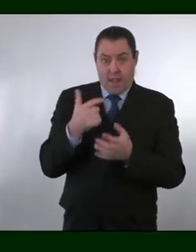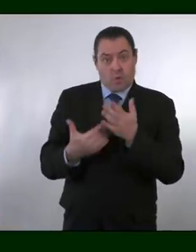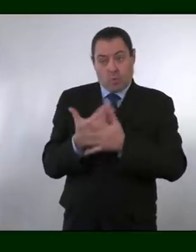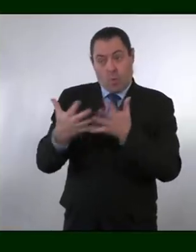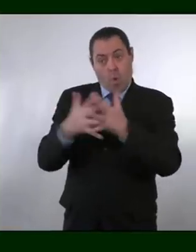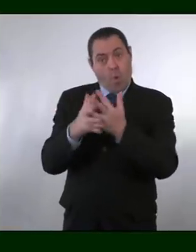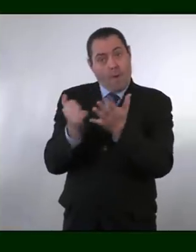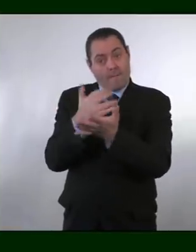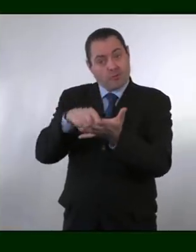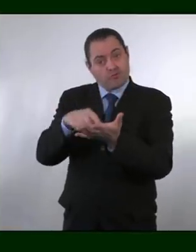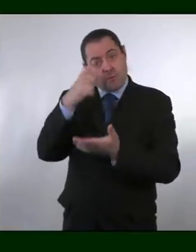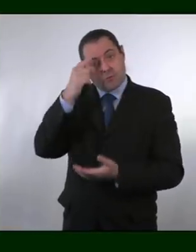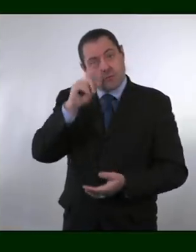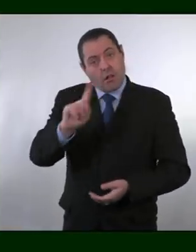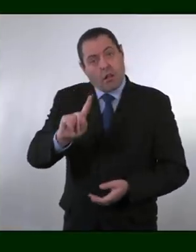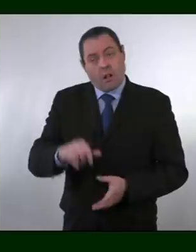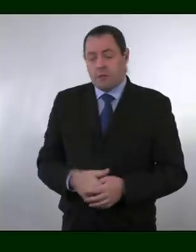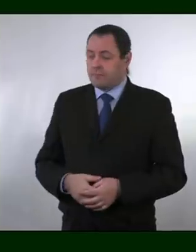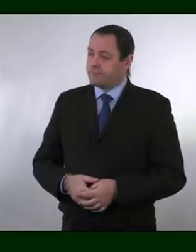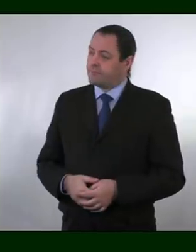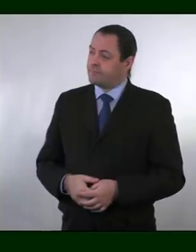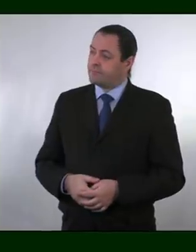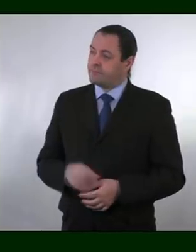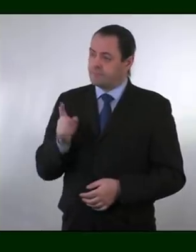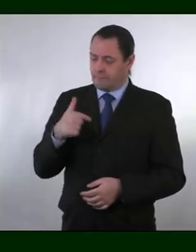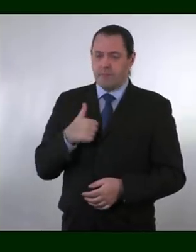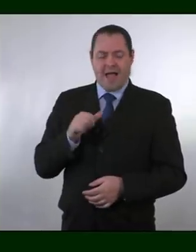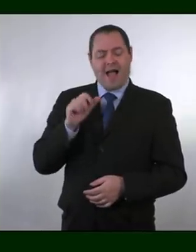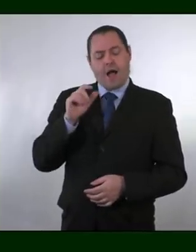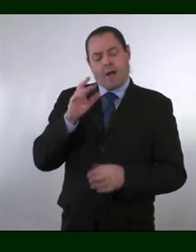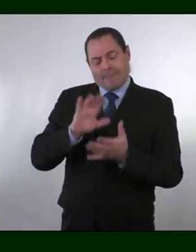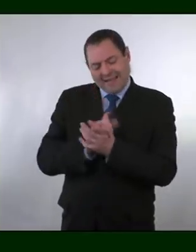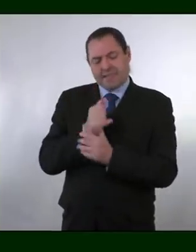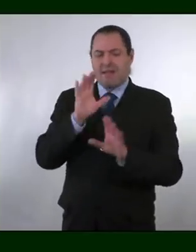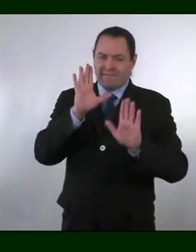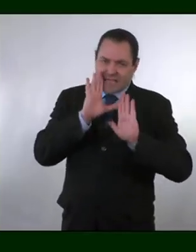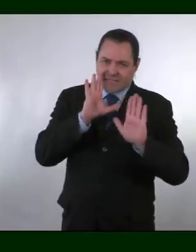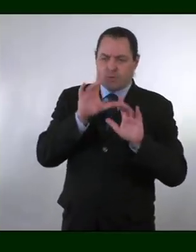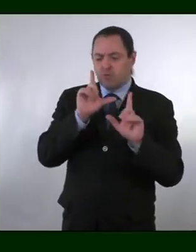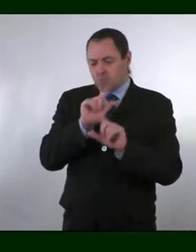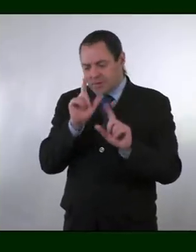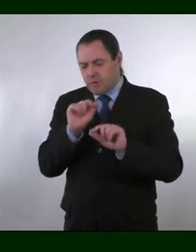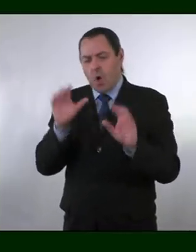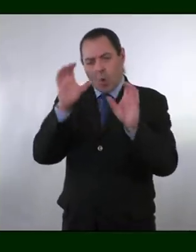Yes. I am very pleased that Facebook, Twitter and Google have committed that no company should